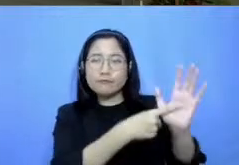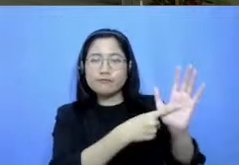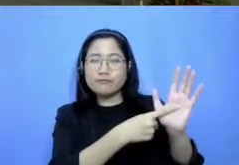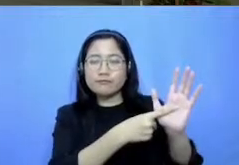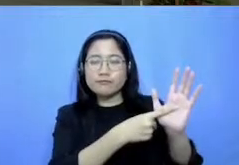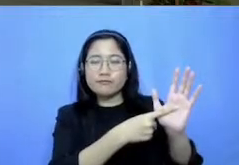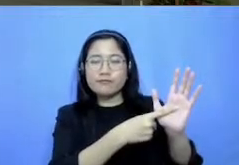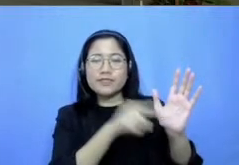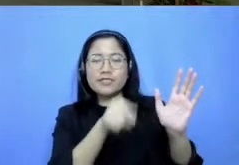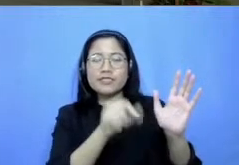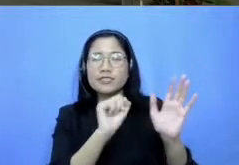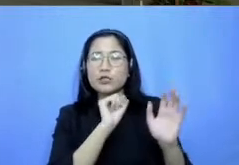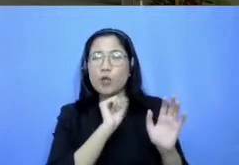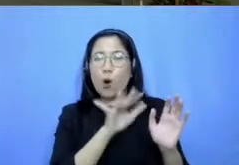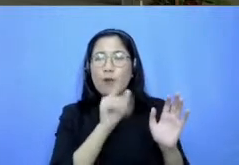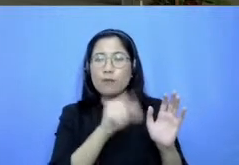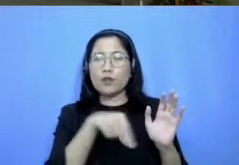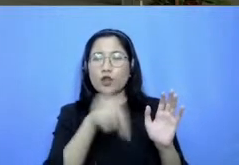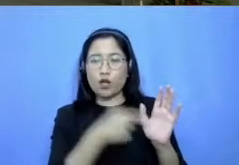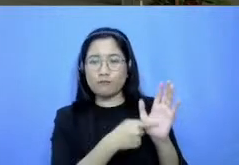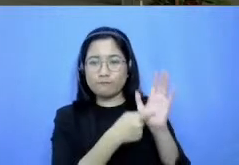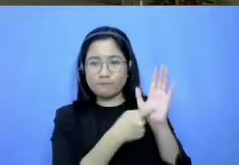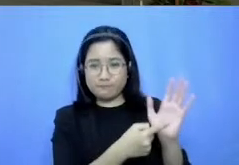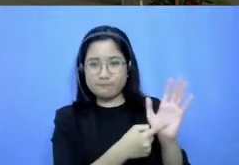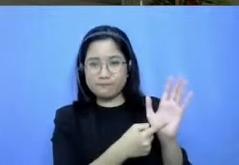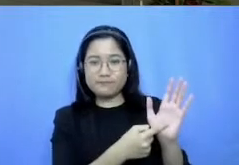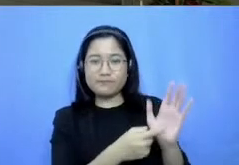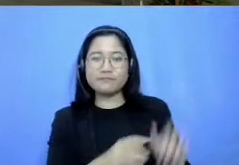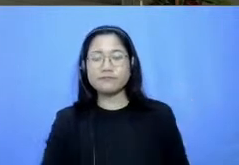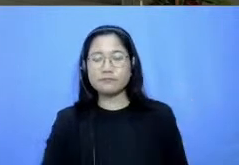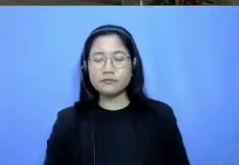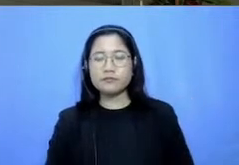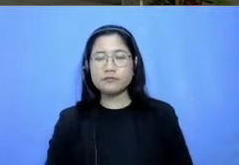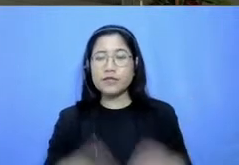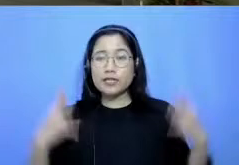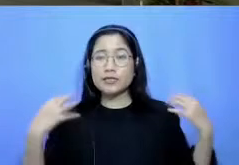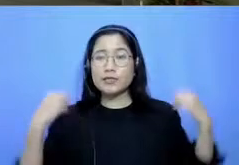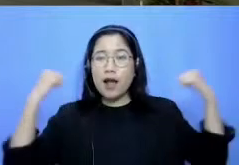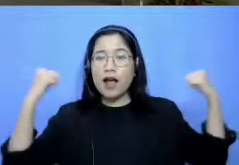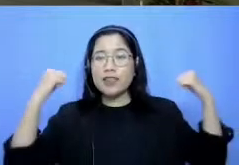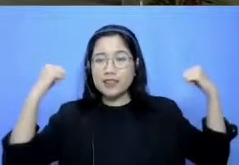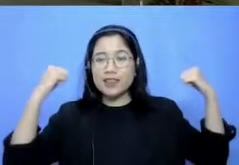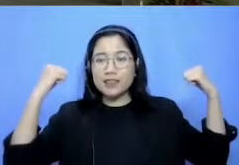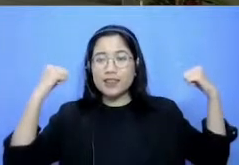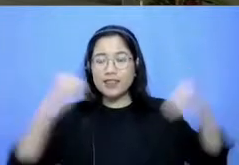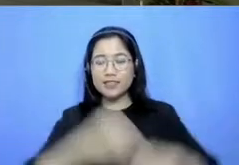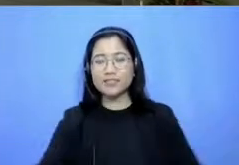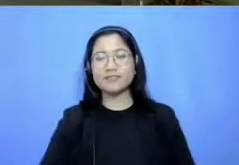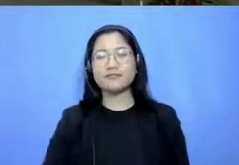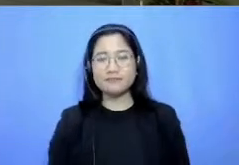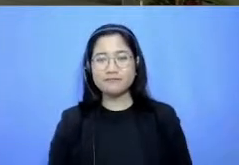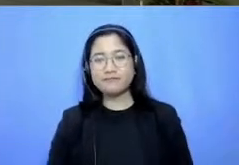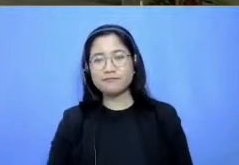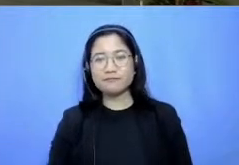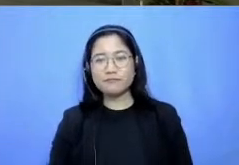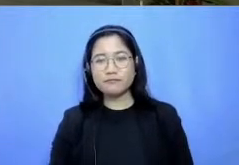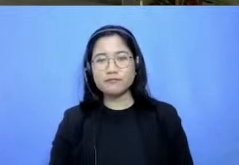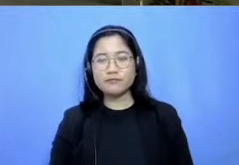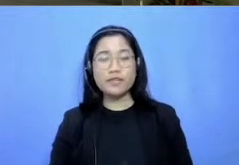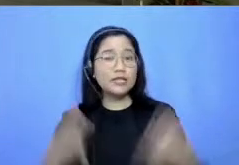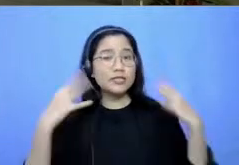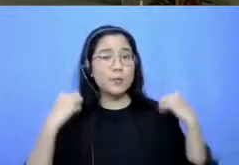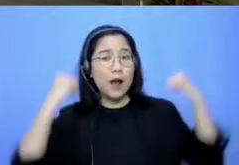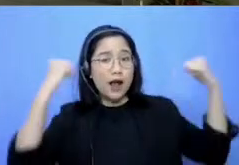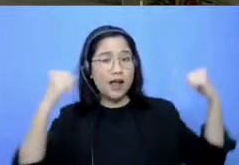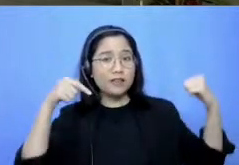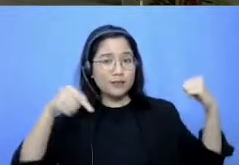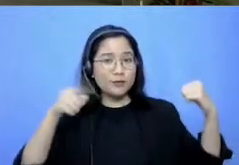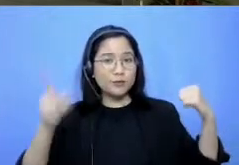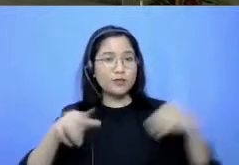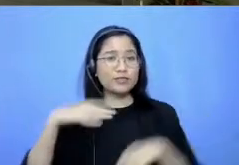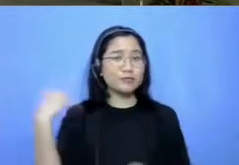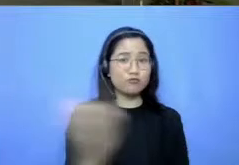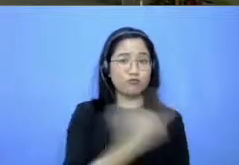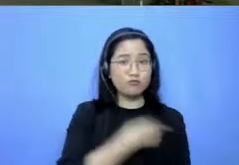is, hey, Hah, it is the spirit that unites us today. The spirit of